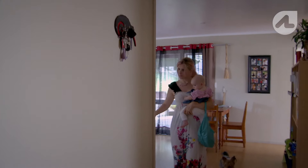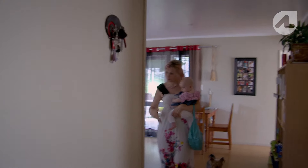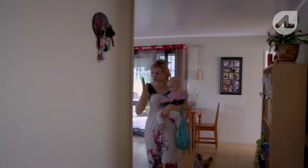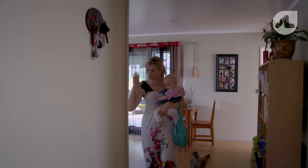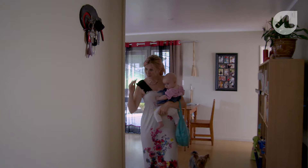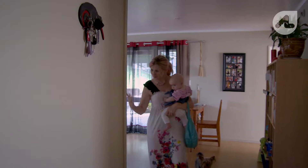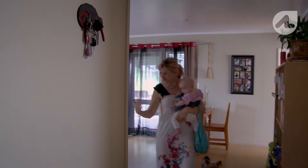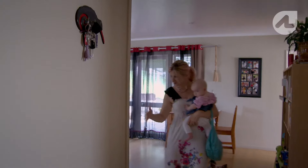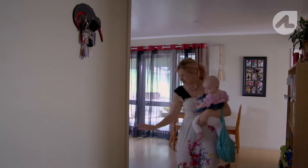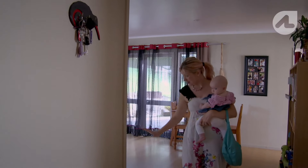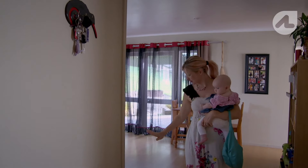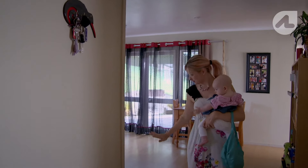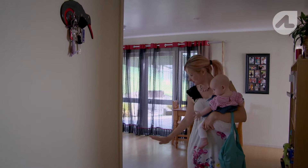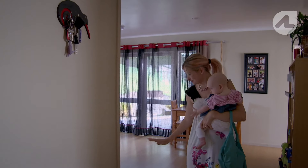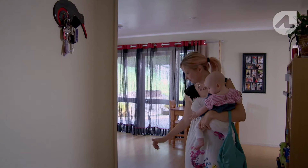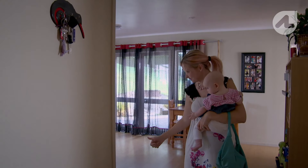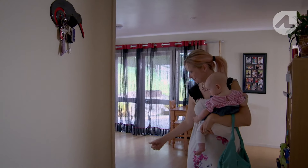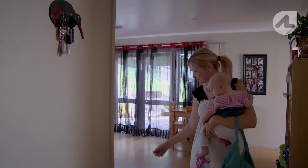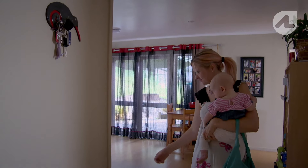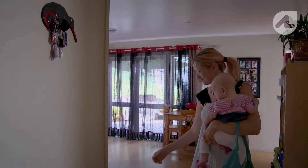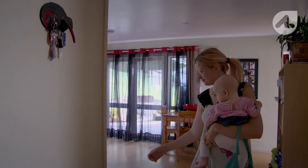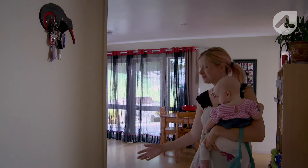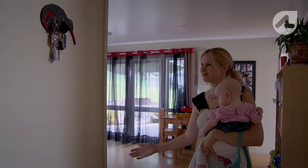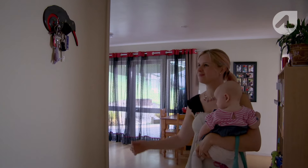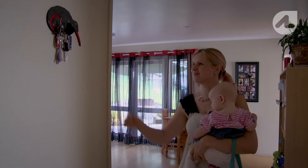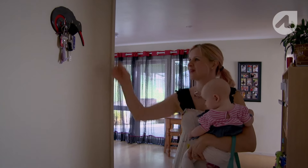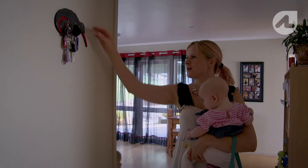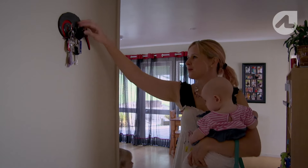Adrian, come on, we're going to school. Say goodbye to the dog's now.